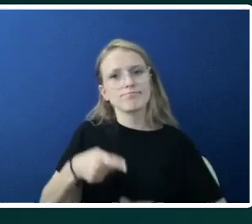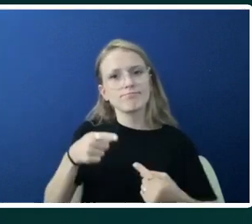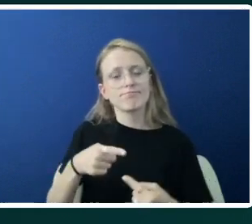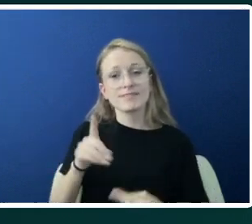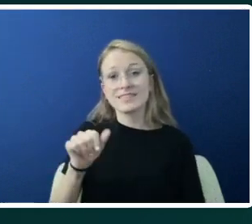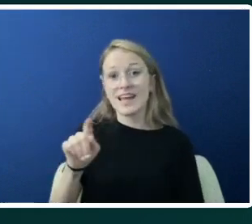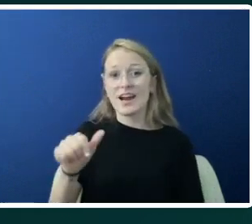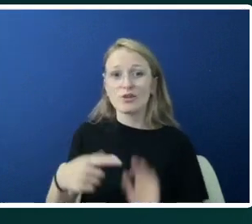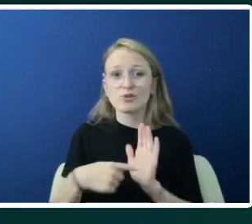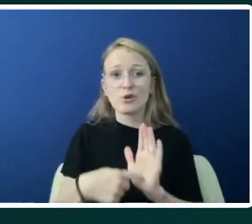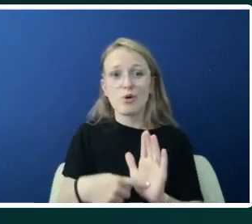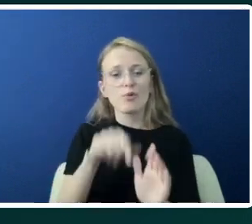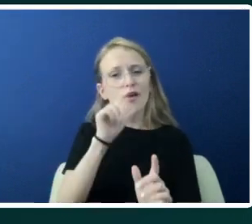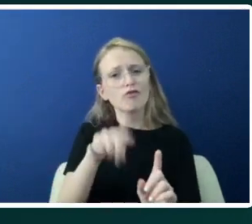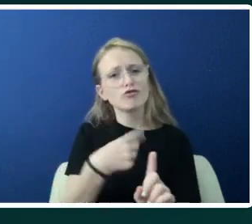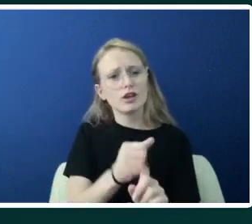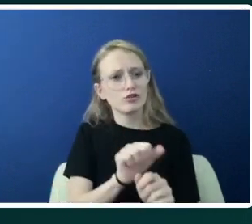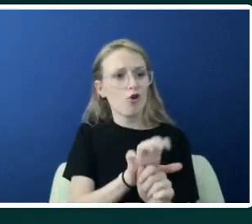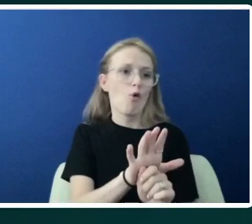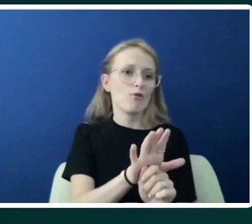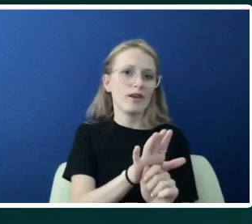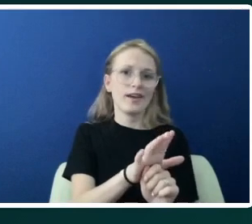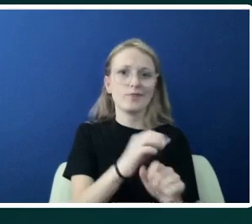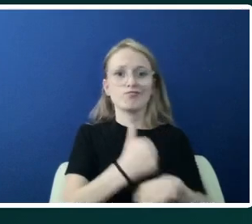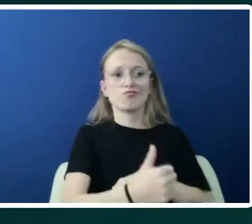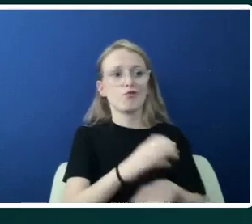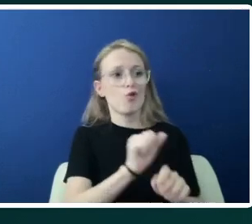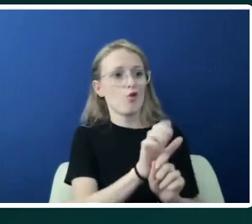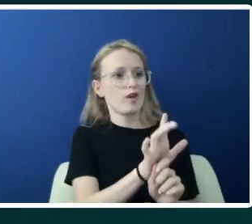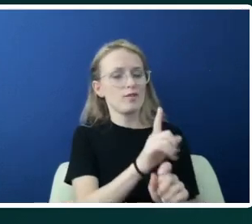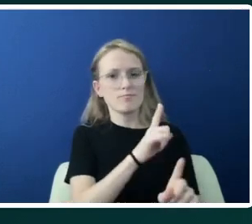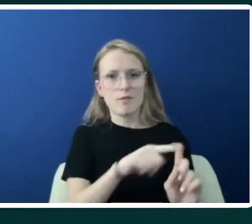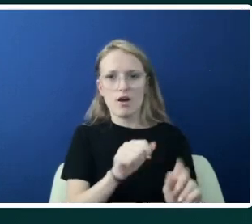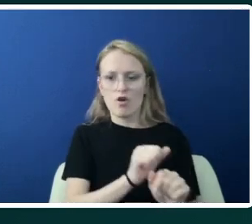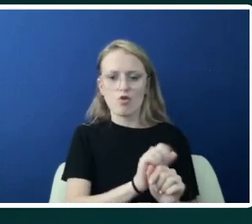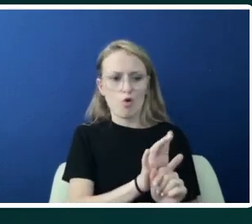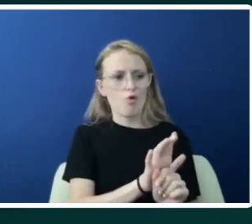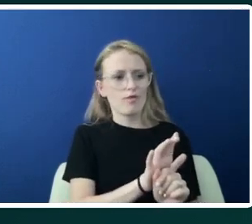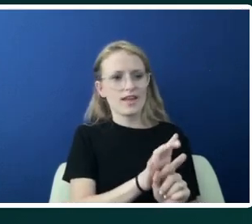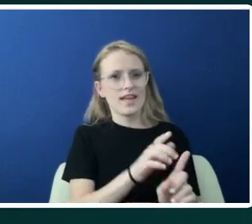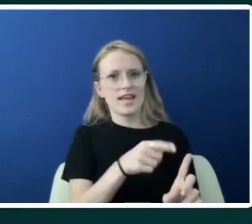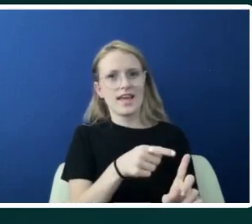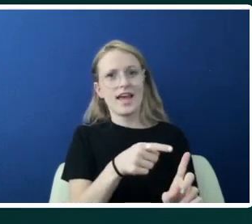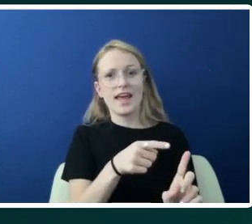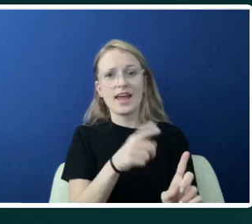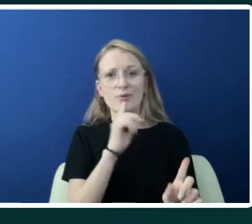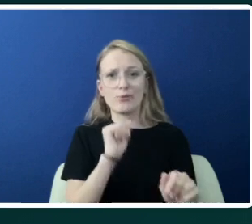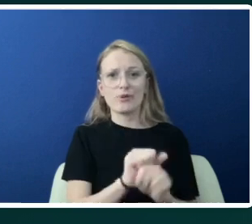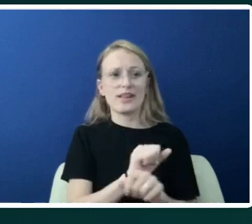but the pandemic has totally opened up this very large chasm in terms of engagement,